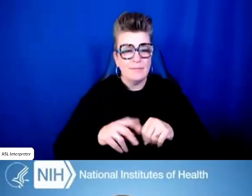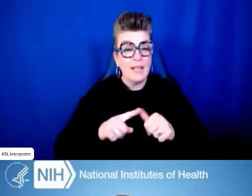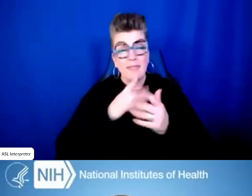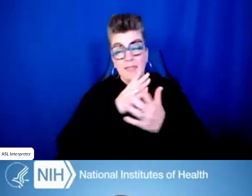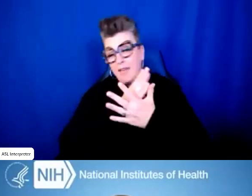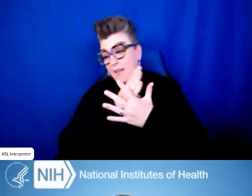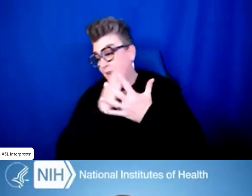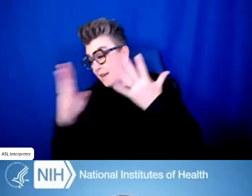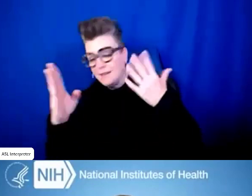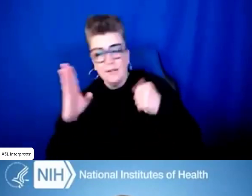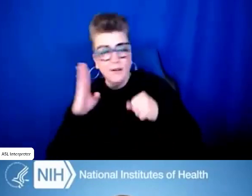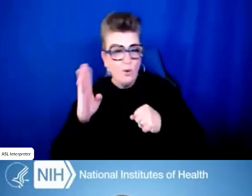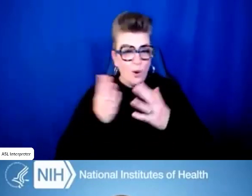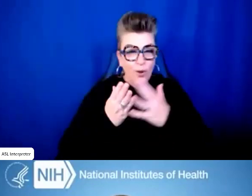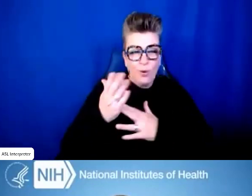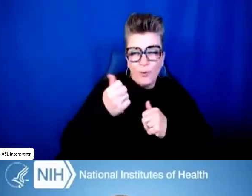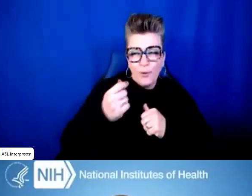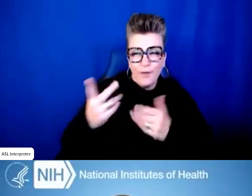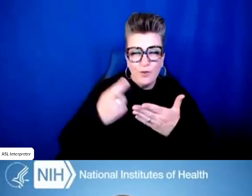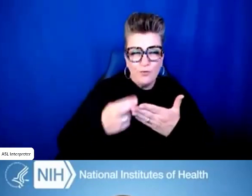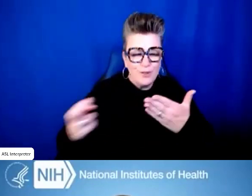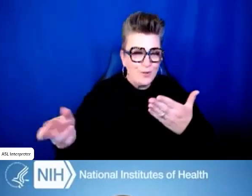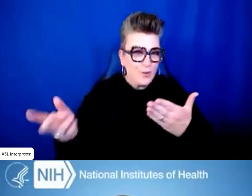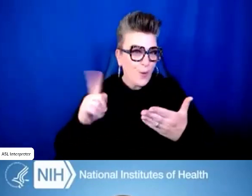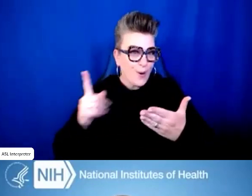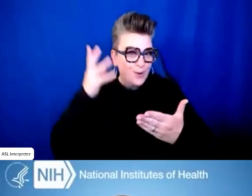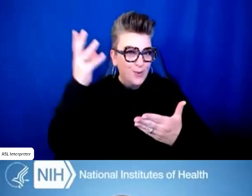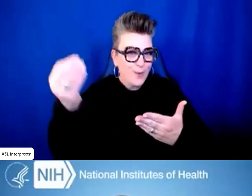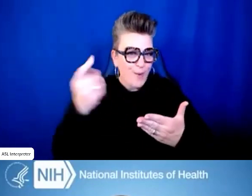just a couple of resources on where to go for more information before we close.